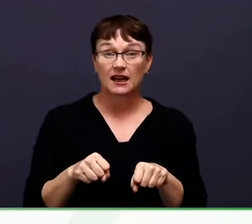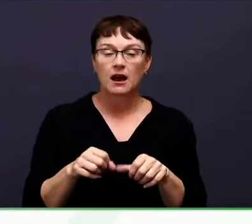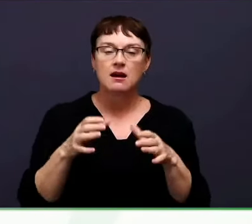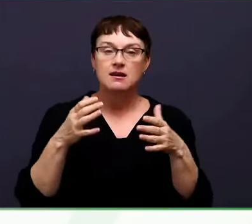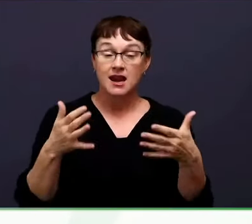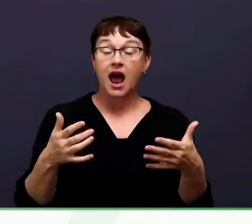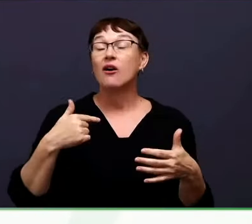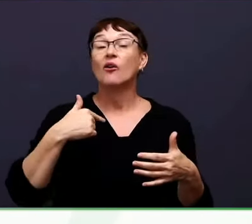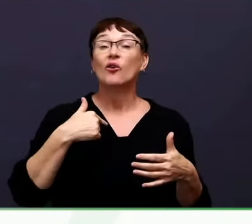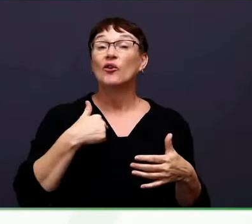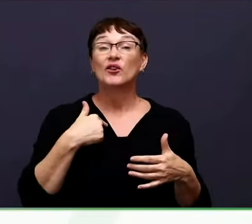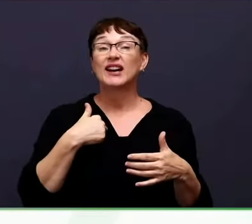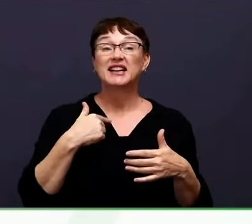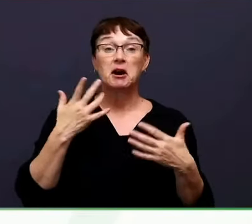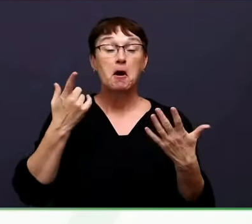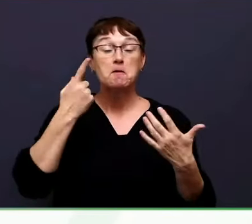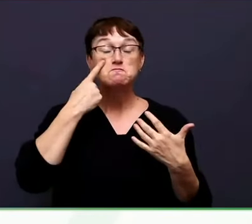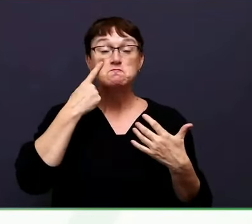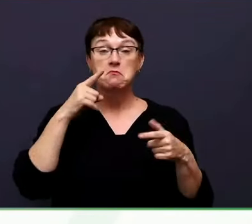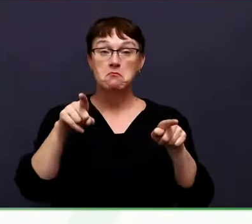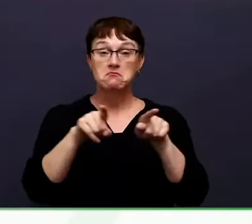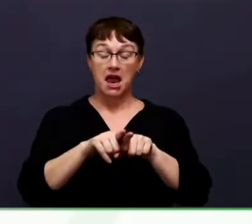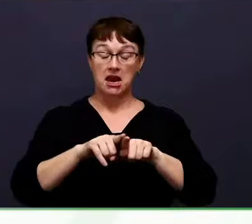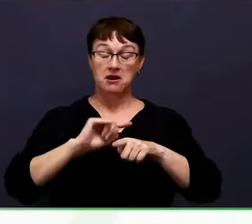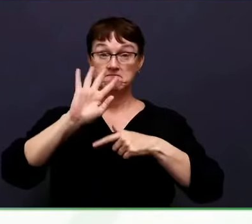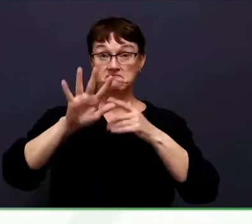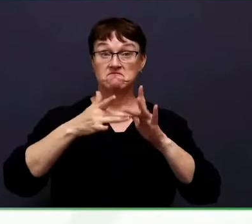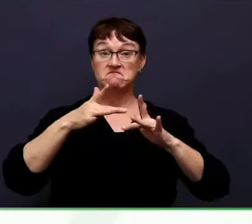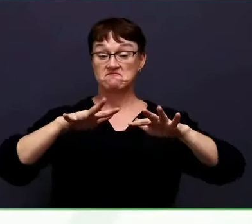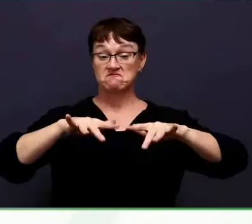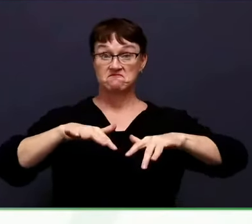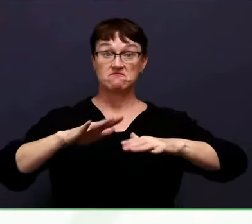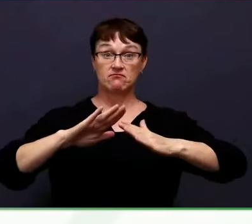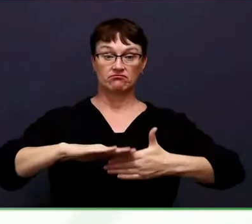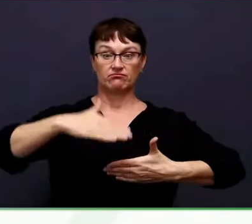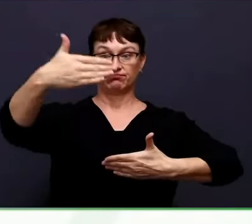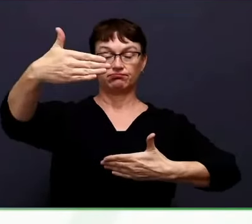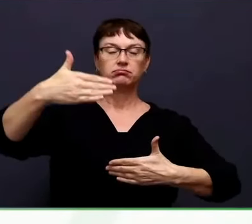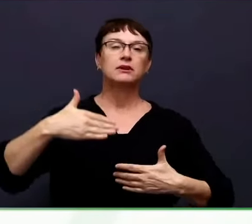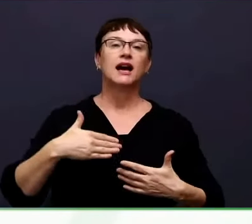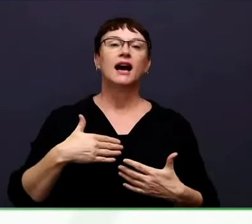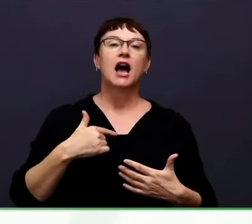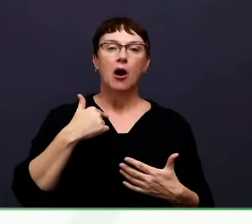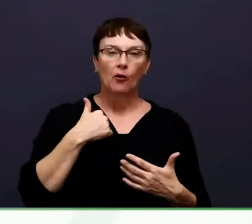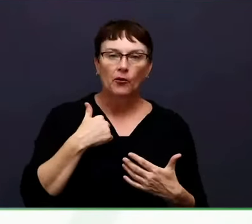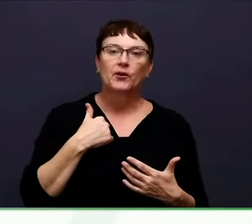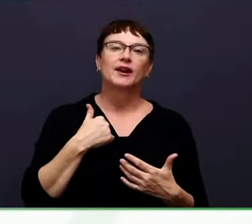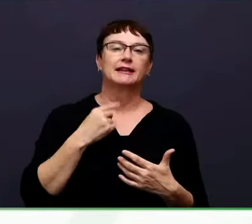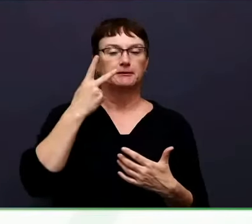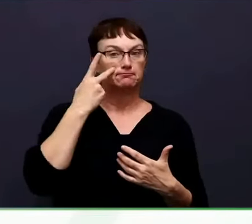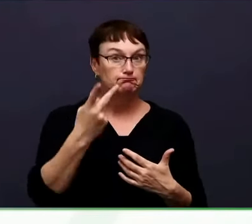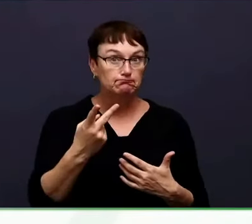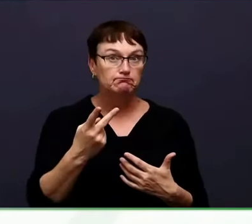parties, if correct, great, if not great read for try again, and reset